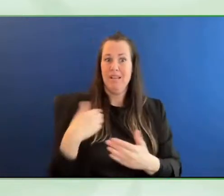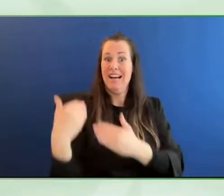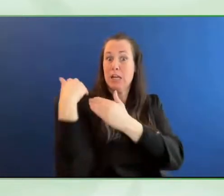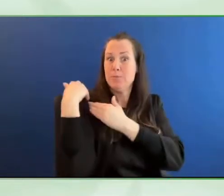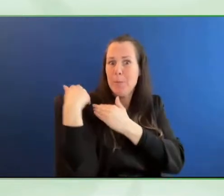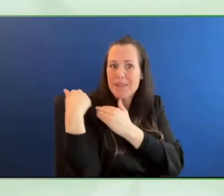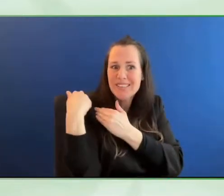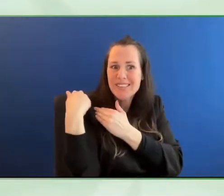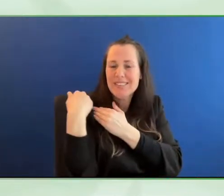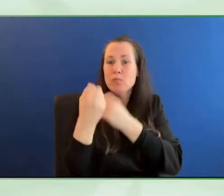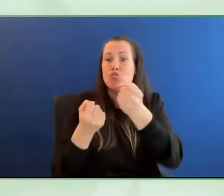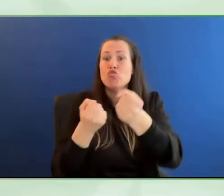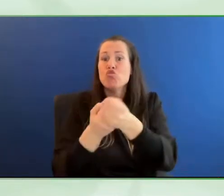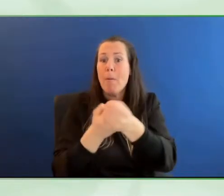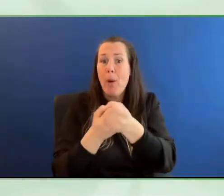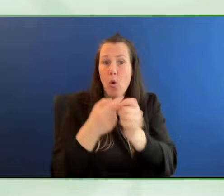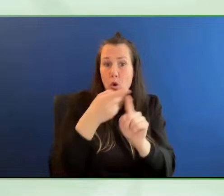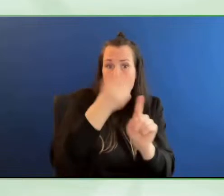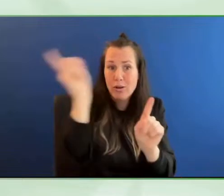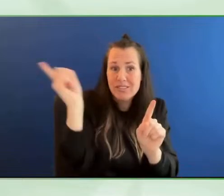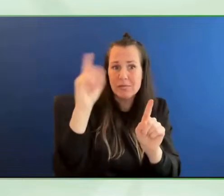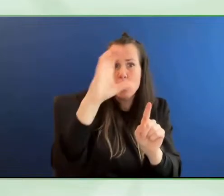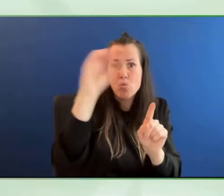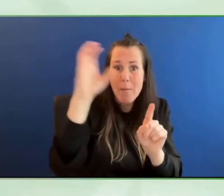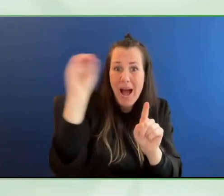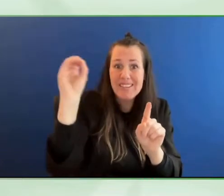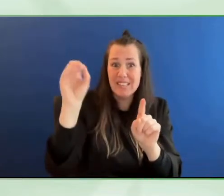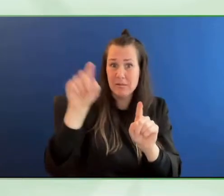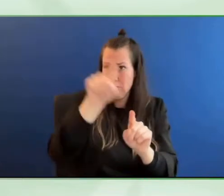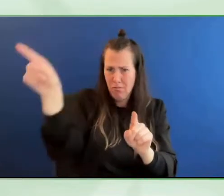stand out with having thoughtful uses of accessible products.